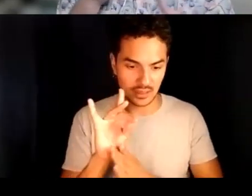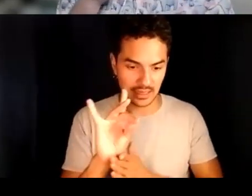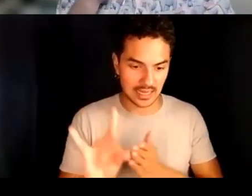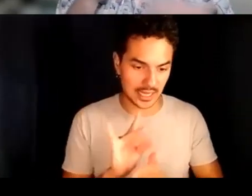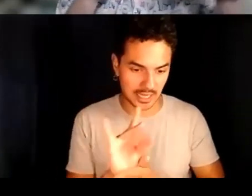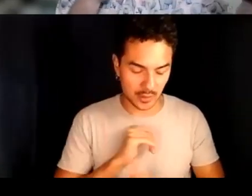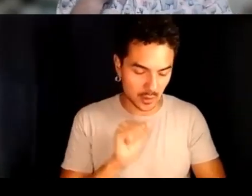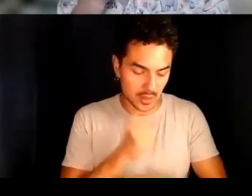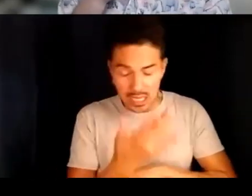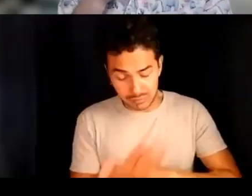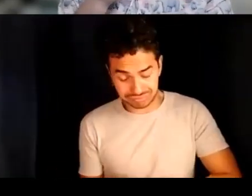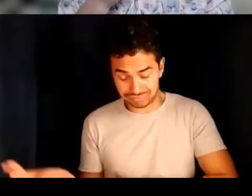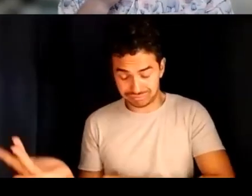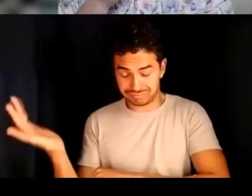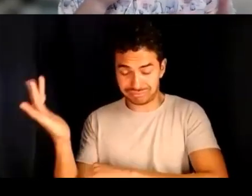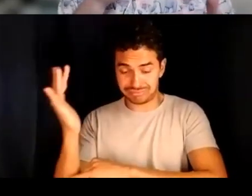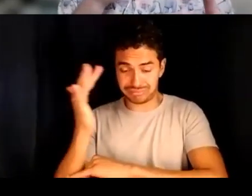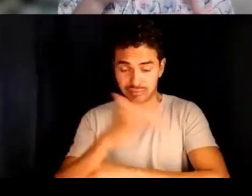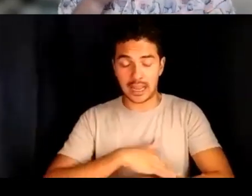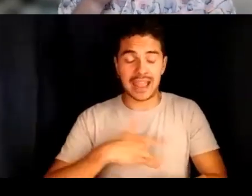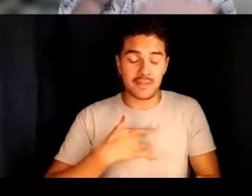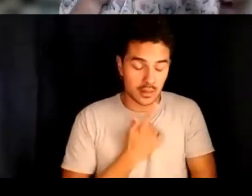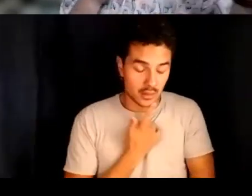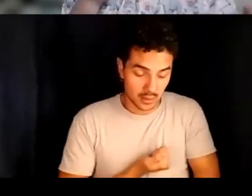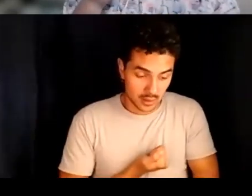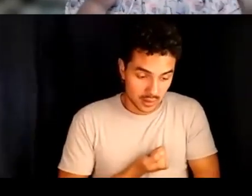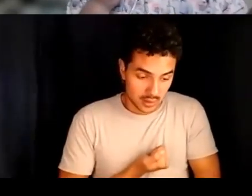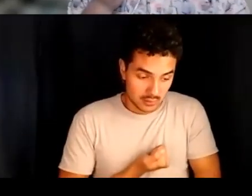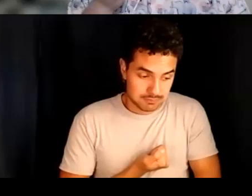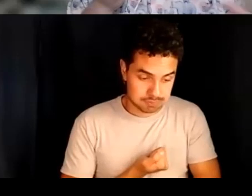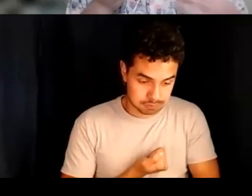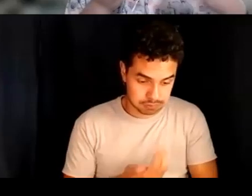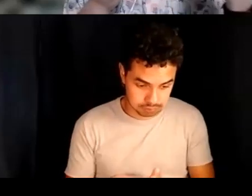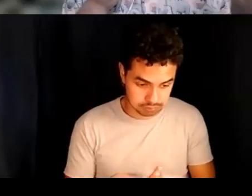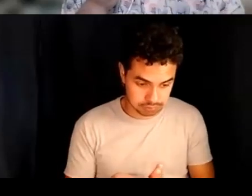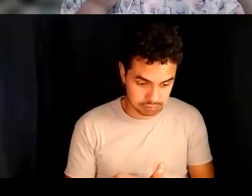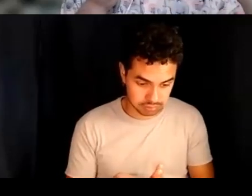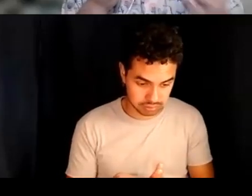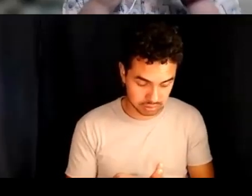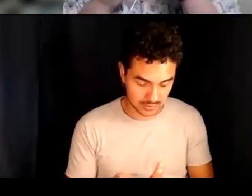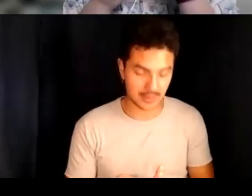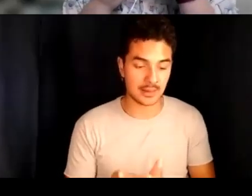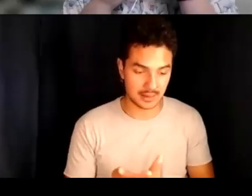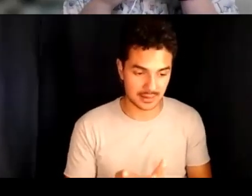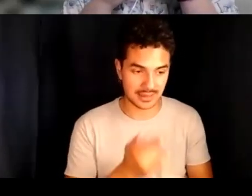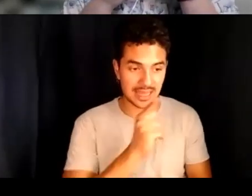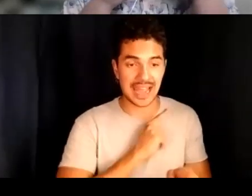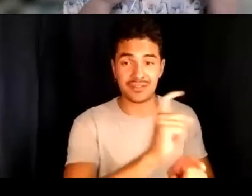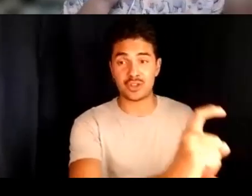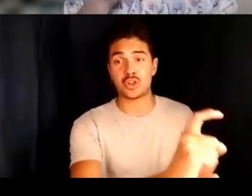and you're about to, you know, call somebody back who you know is having a hard time,